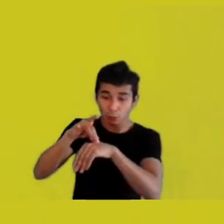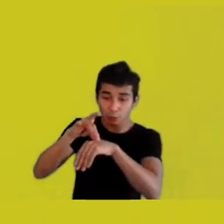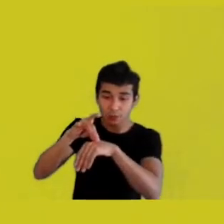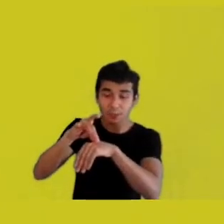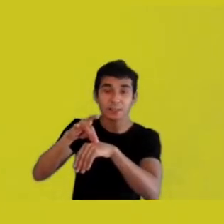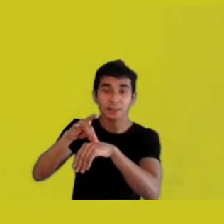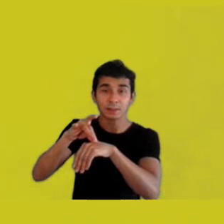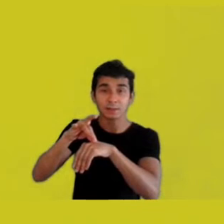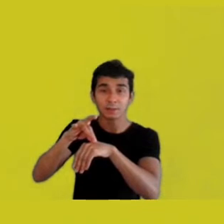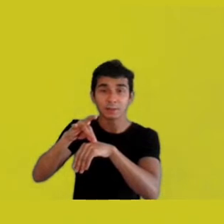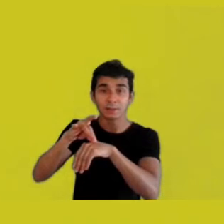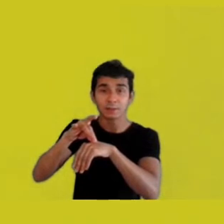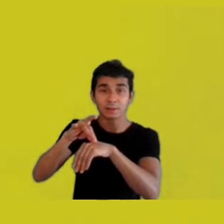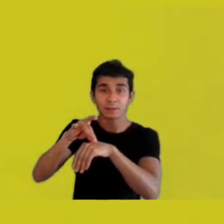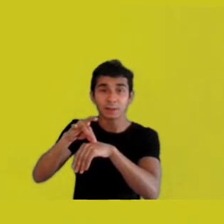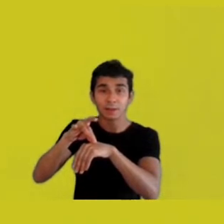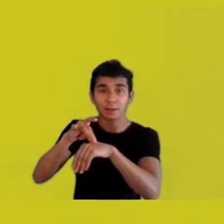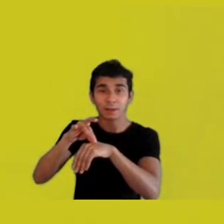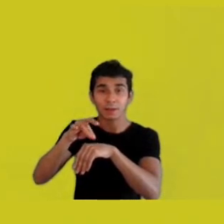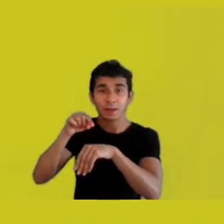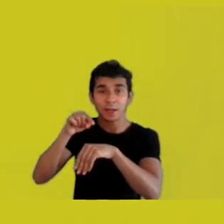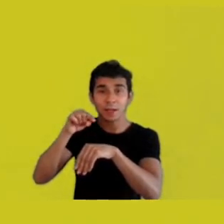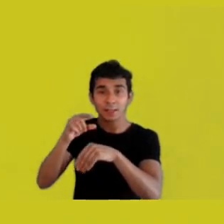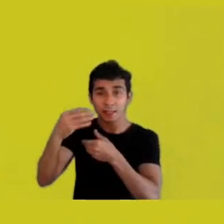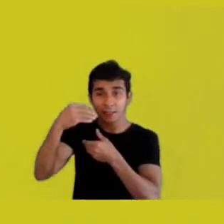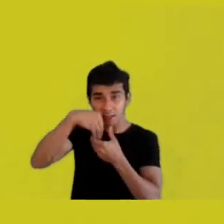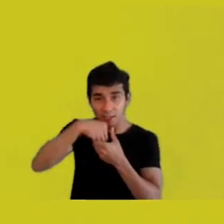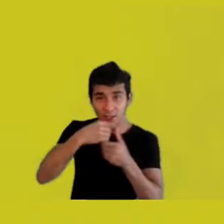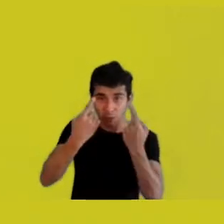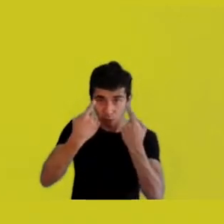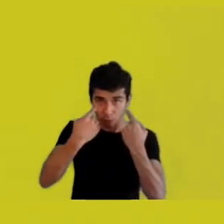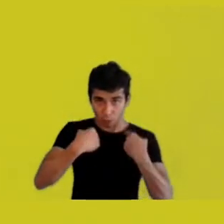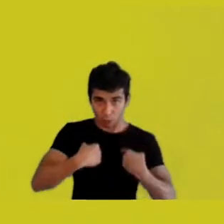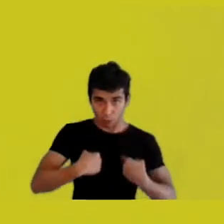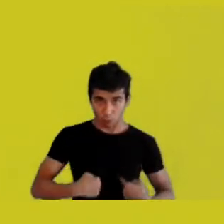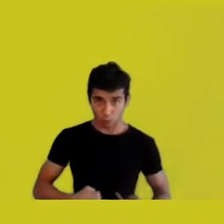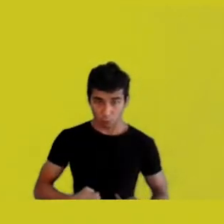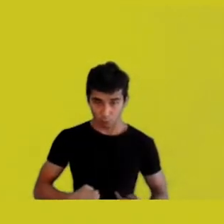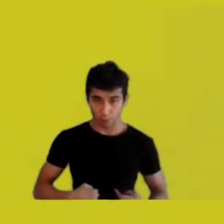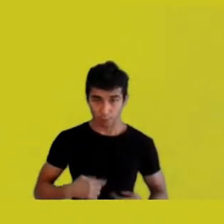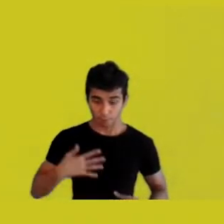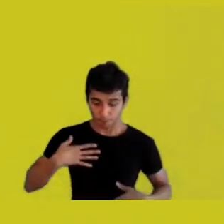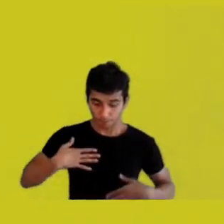and bodies were manifestations that one day will meet the being,